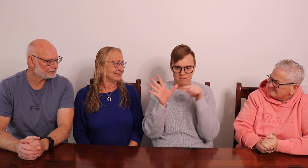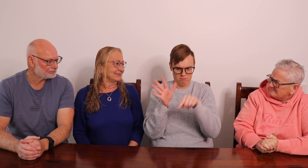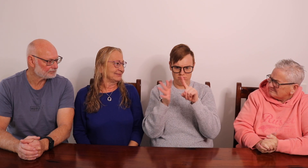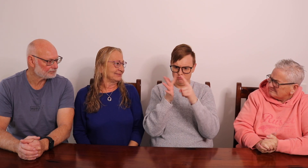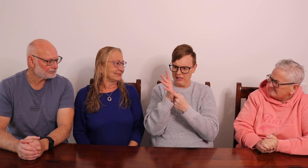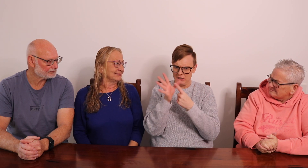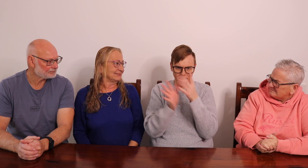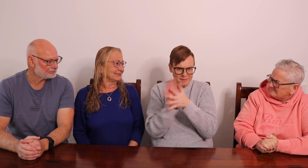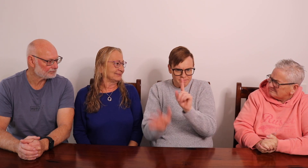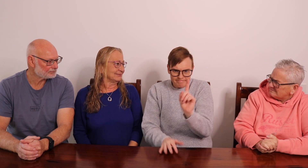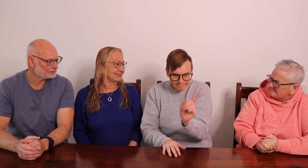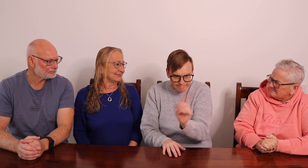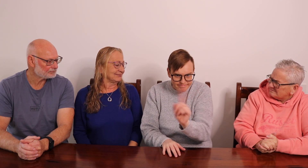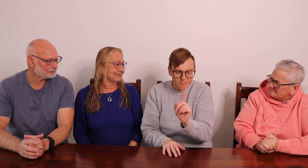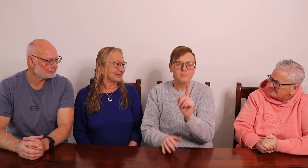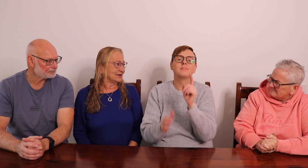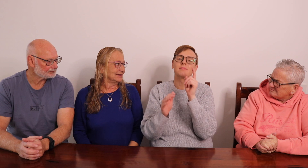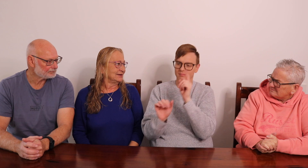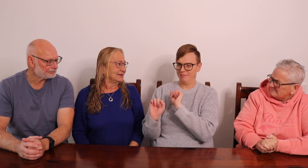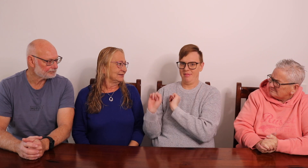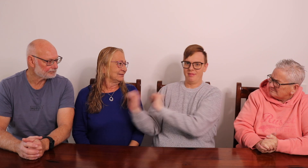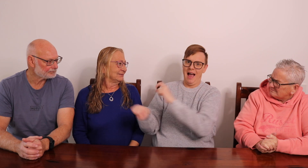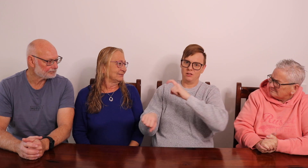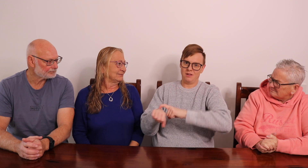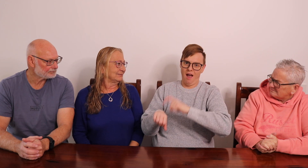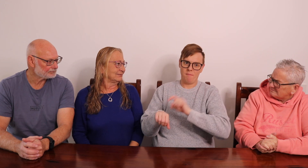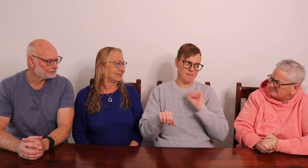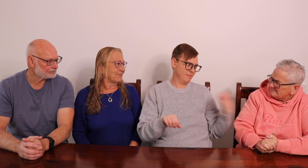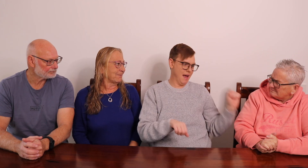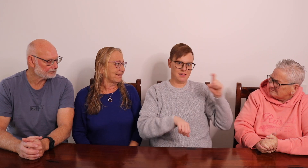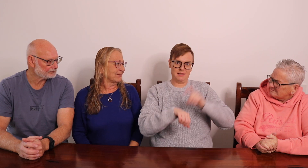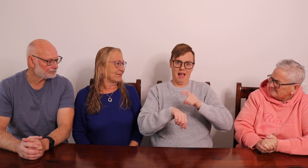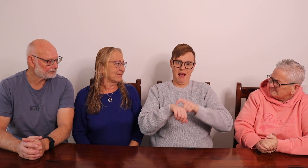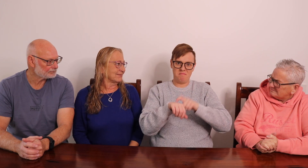what does an 'era' mean? It means it's their time